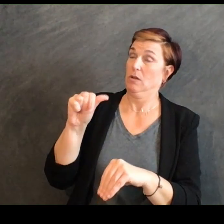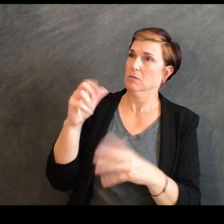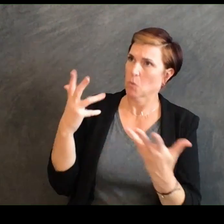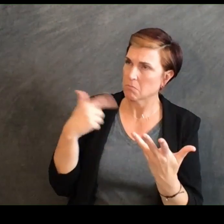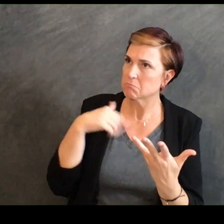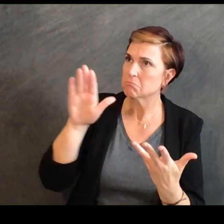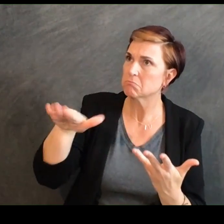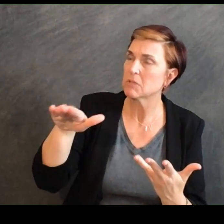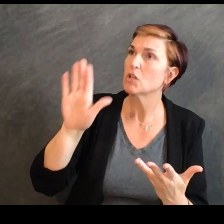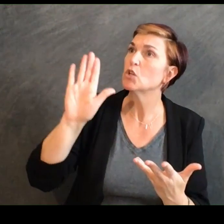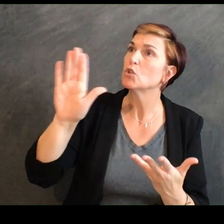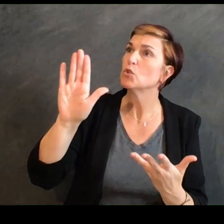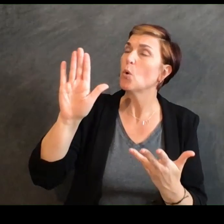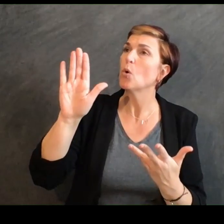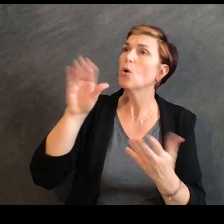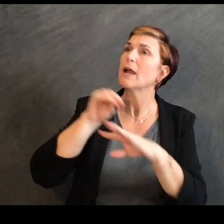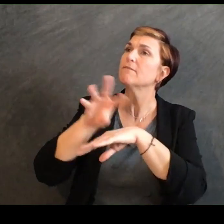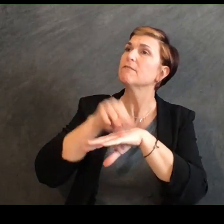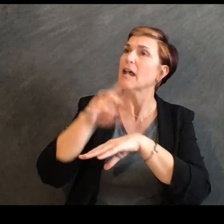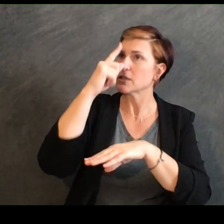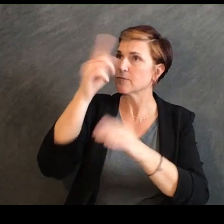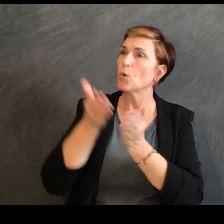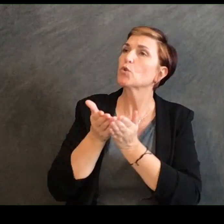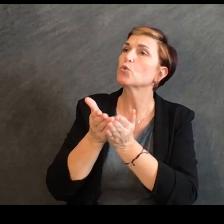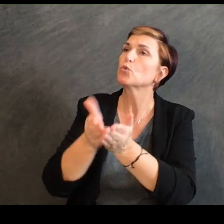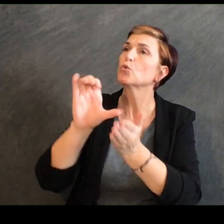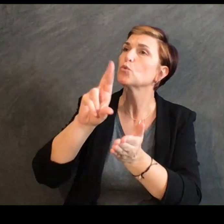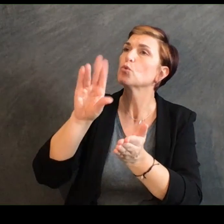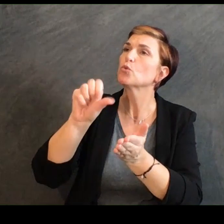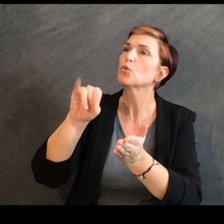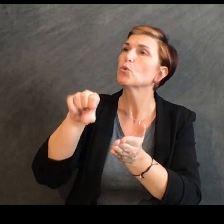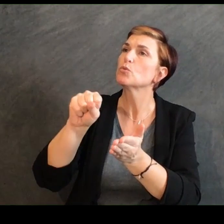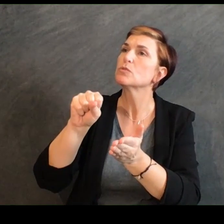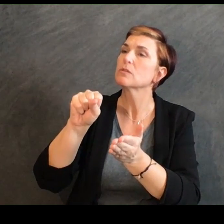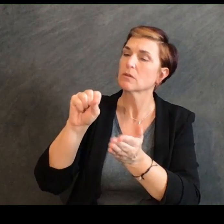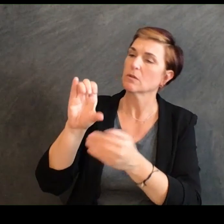industry in the travel industry that Florida depends upon and since senator